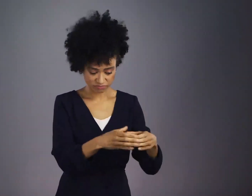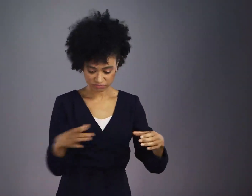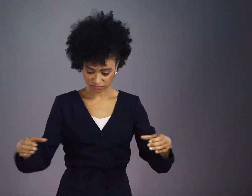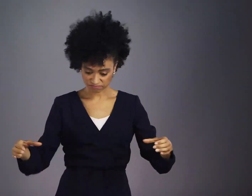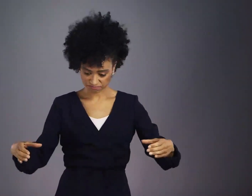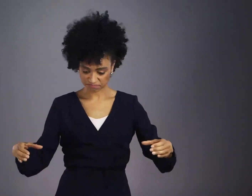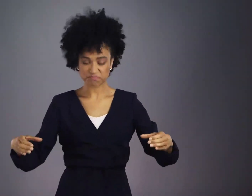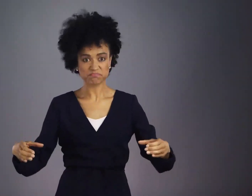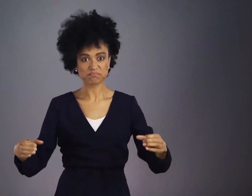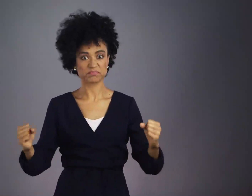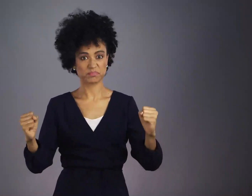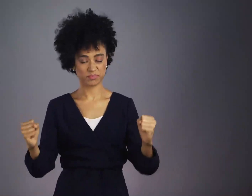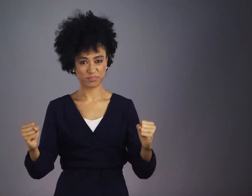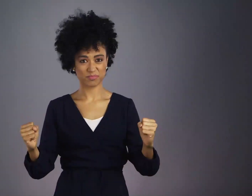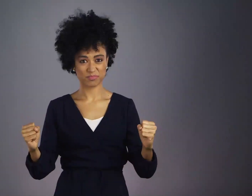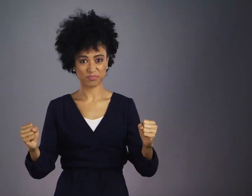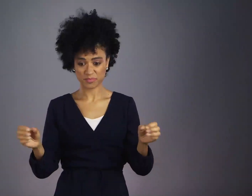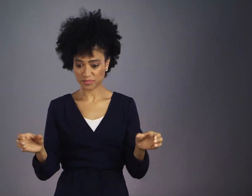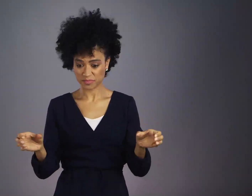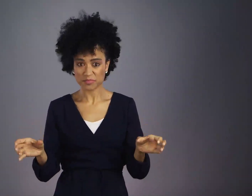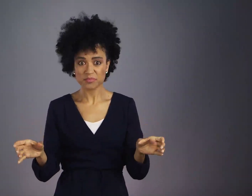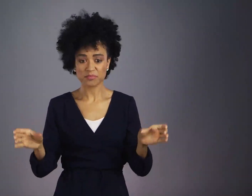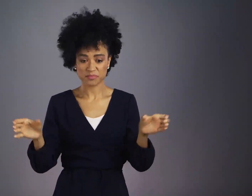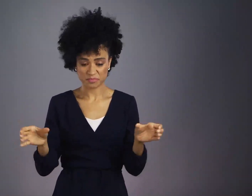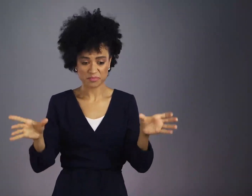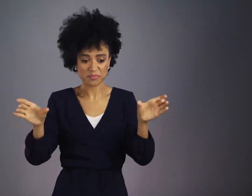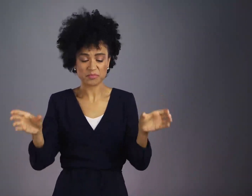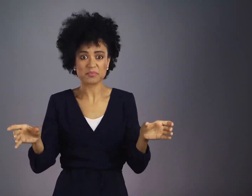Are the stones properly in place?